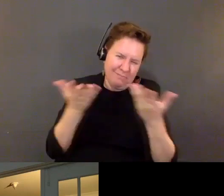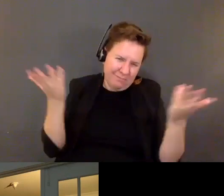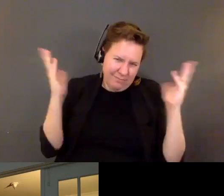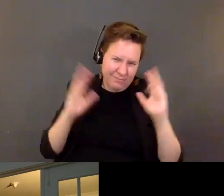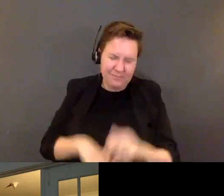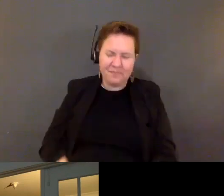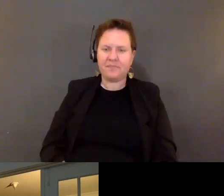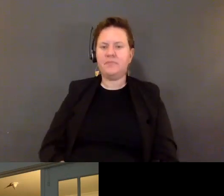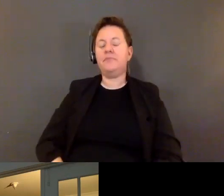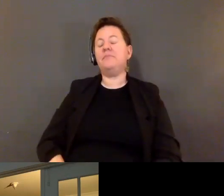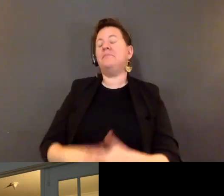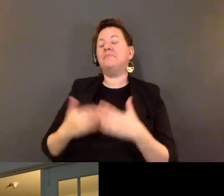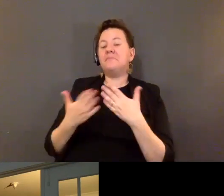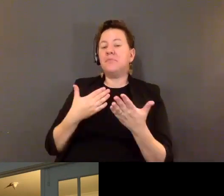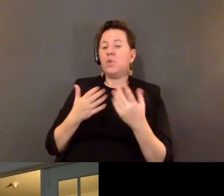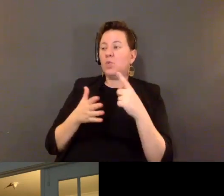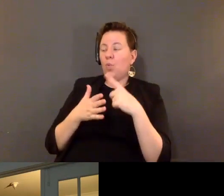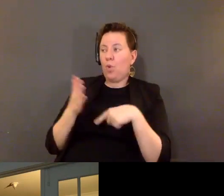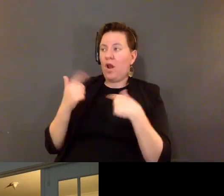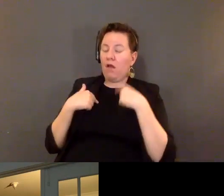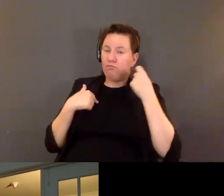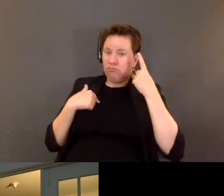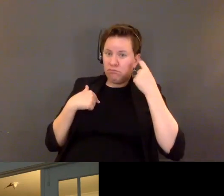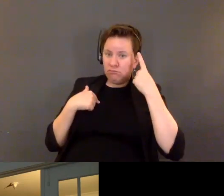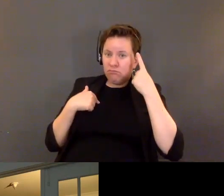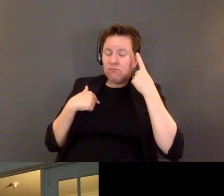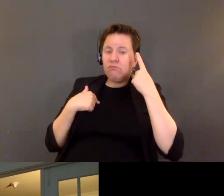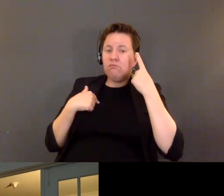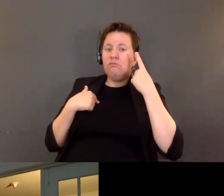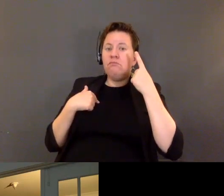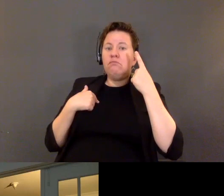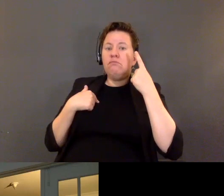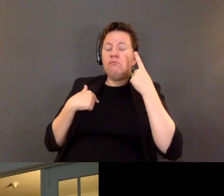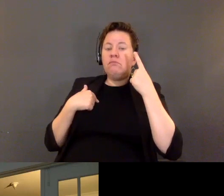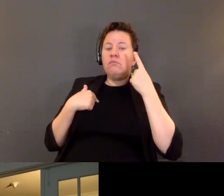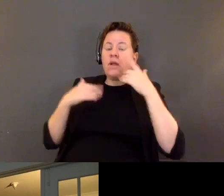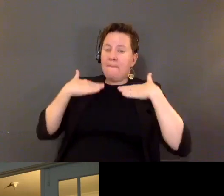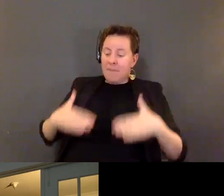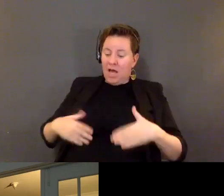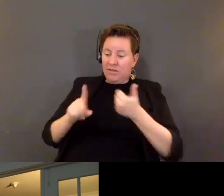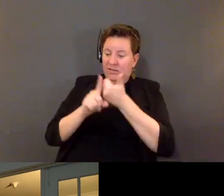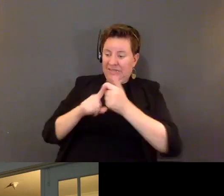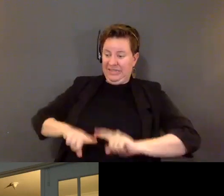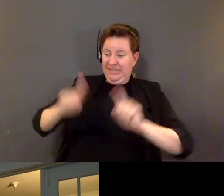so what i realized is that bodies that are different for me um